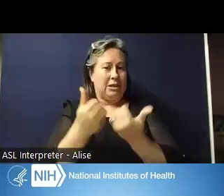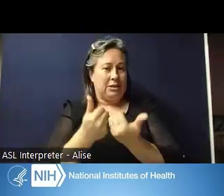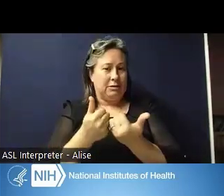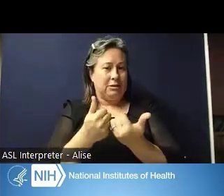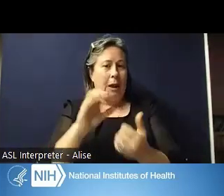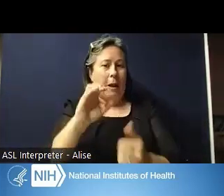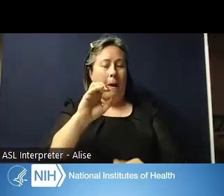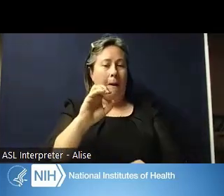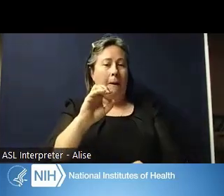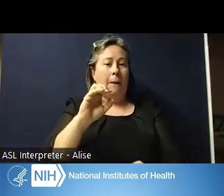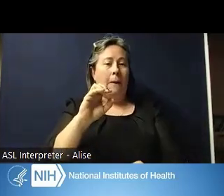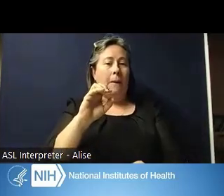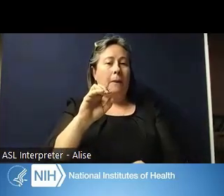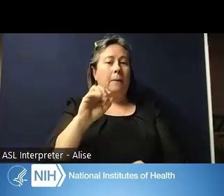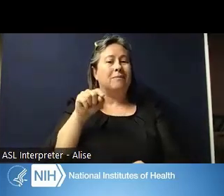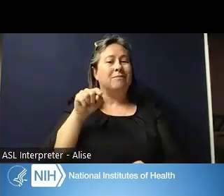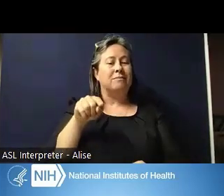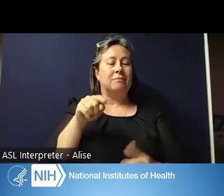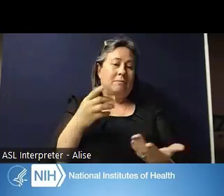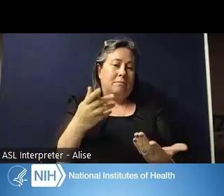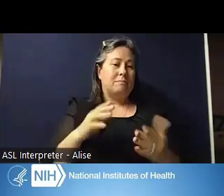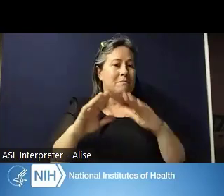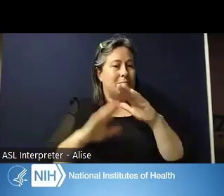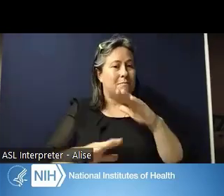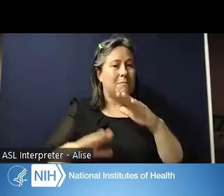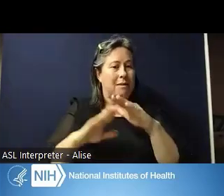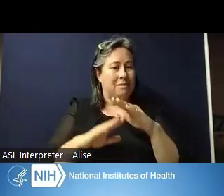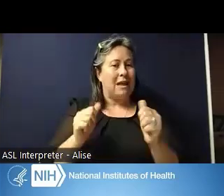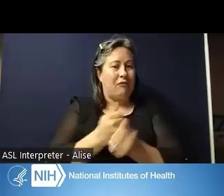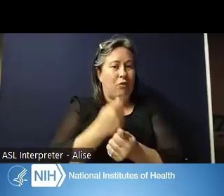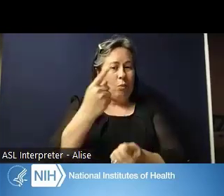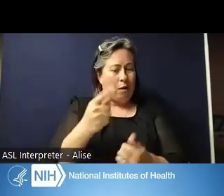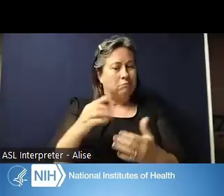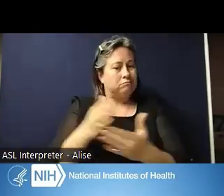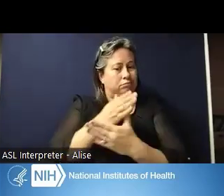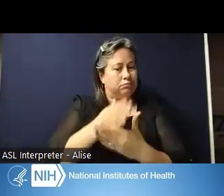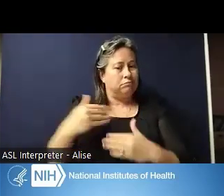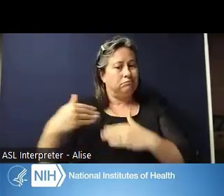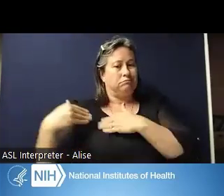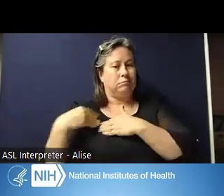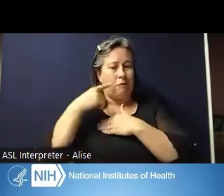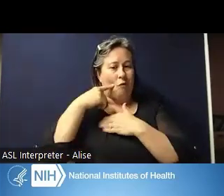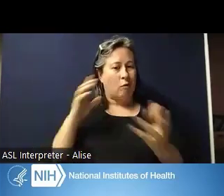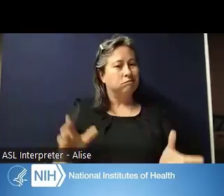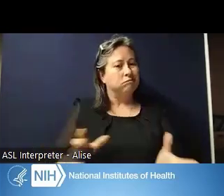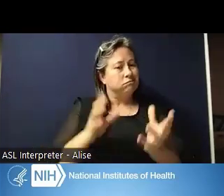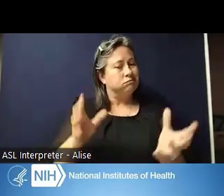Sorry. Essentially everyone shares in the responsibility of promoting scientific integrity